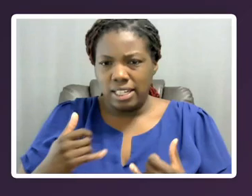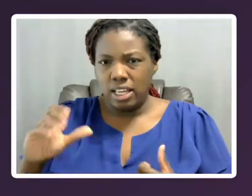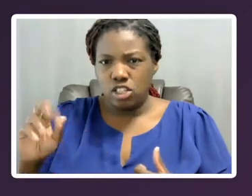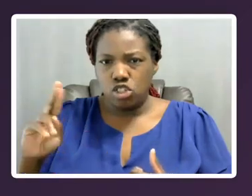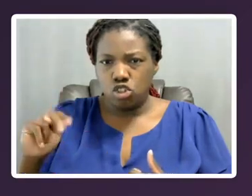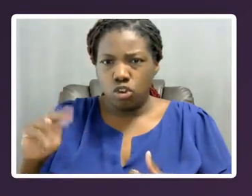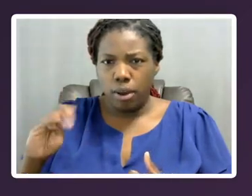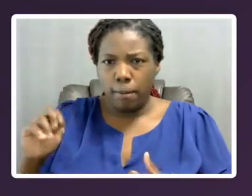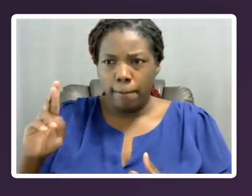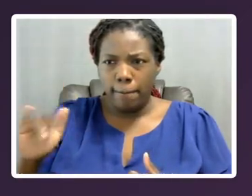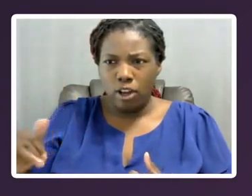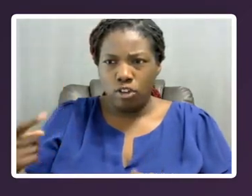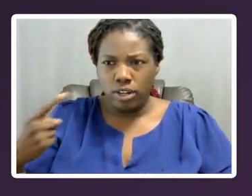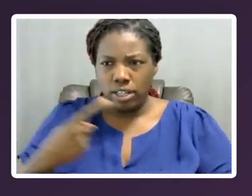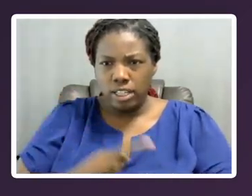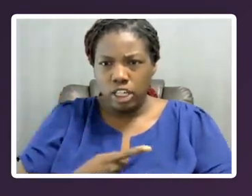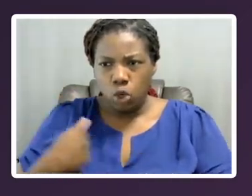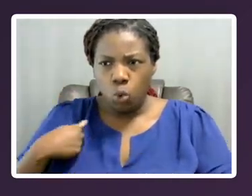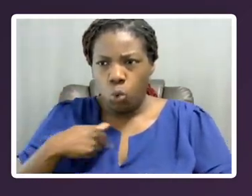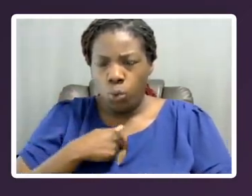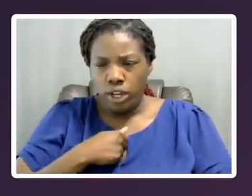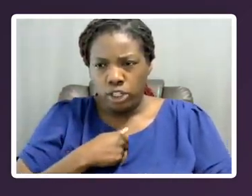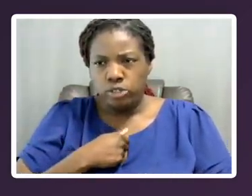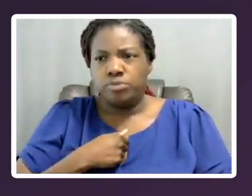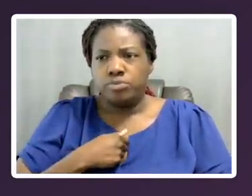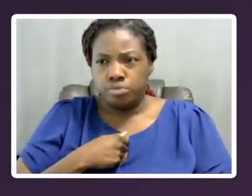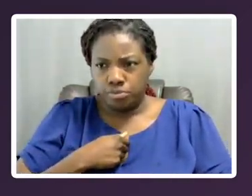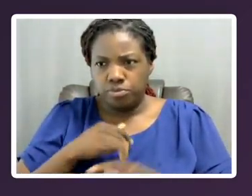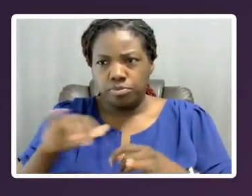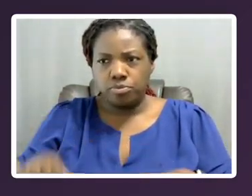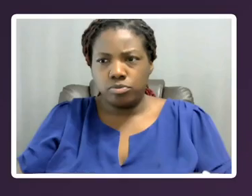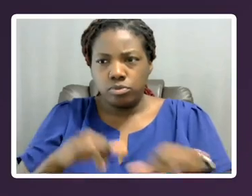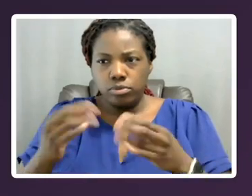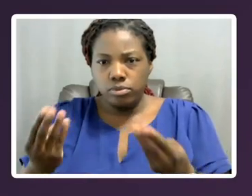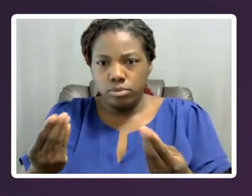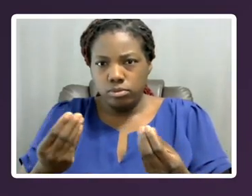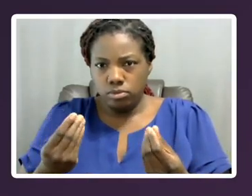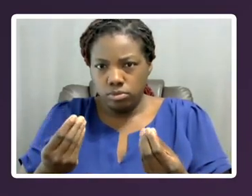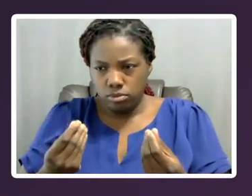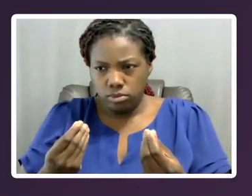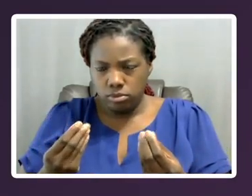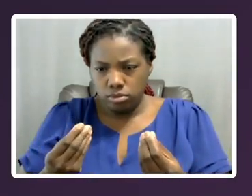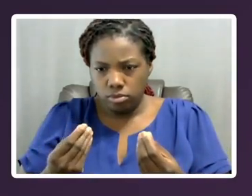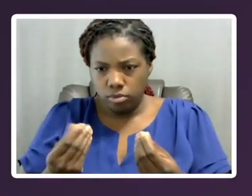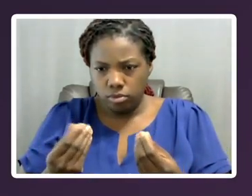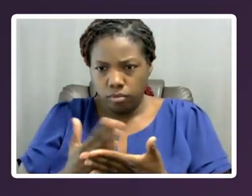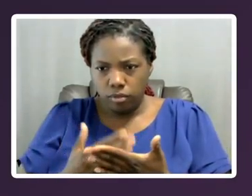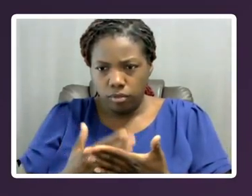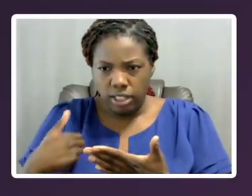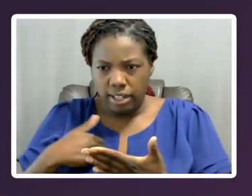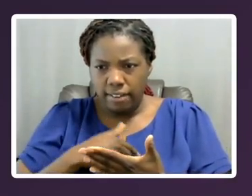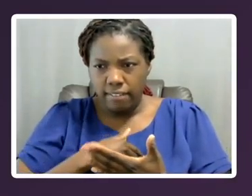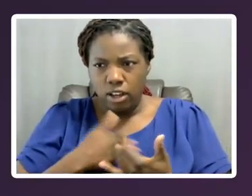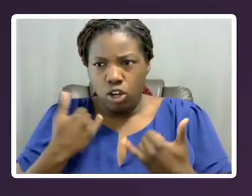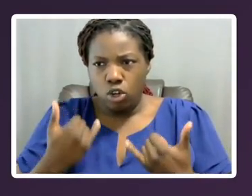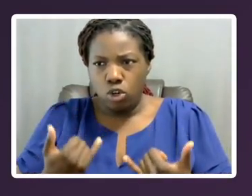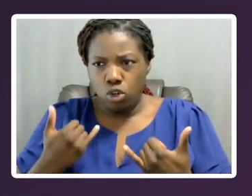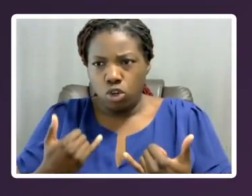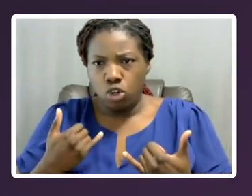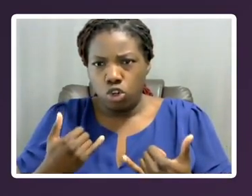on our Wampanoag Common Lands. They are part of our current reservation lands.